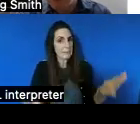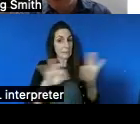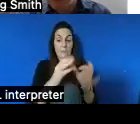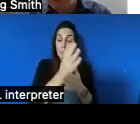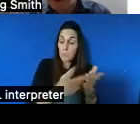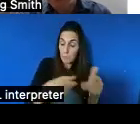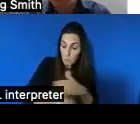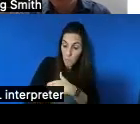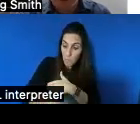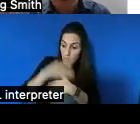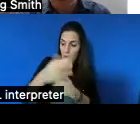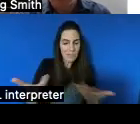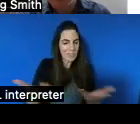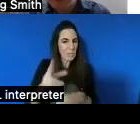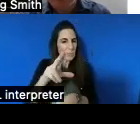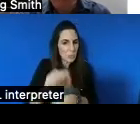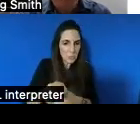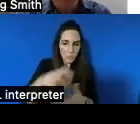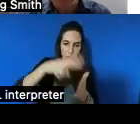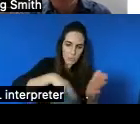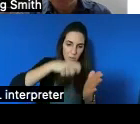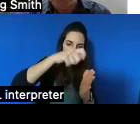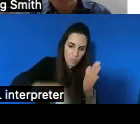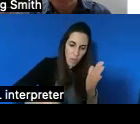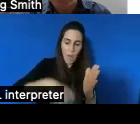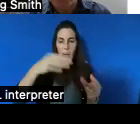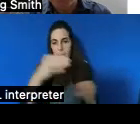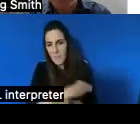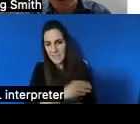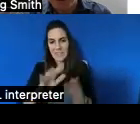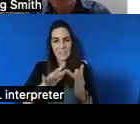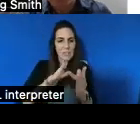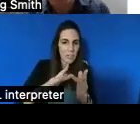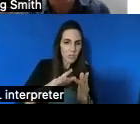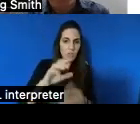in the United States Reading Writing math digital literacy skills and then also working with people